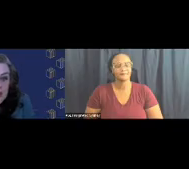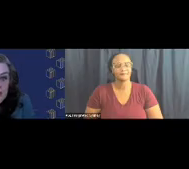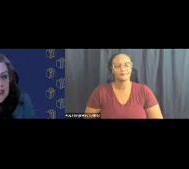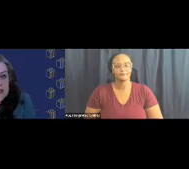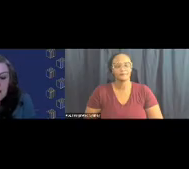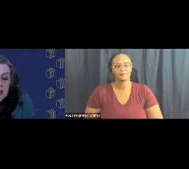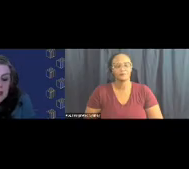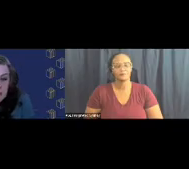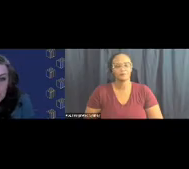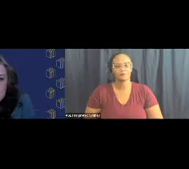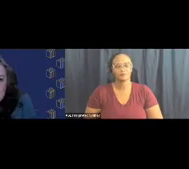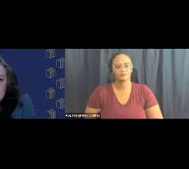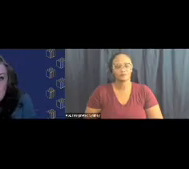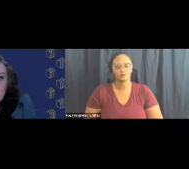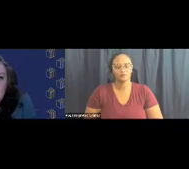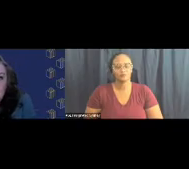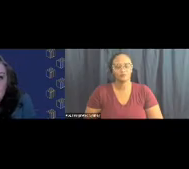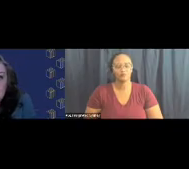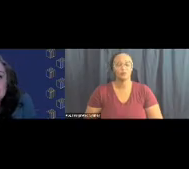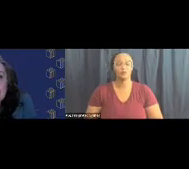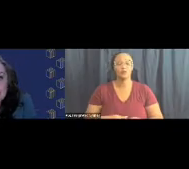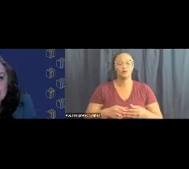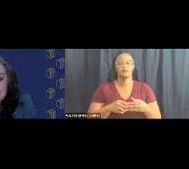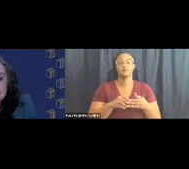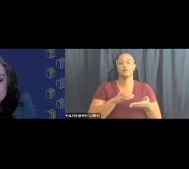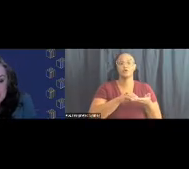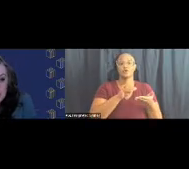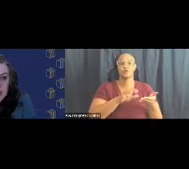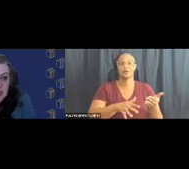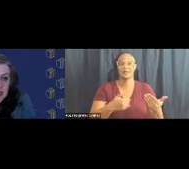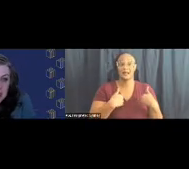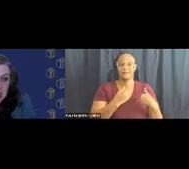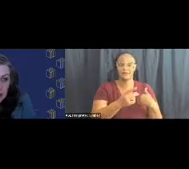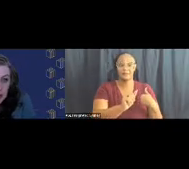The students with disabilities population in California has t continued to steadily